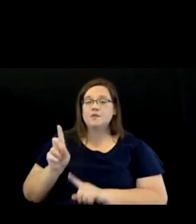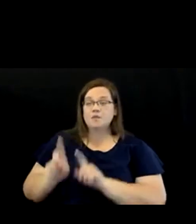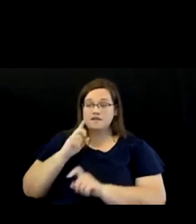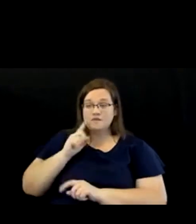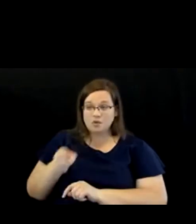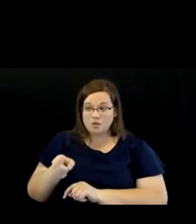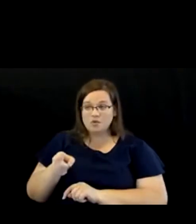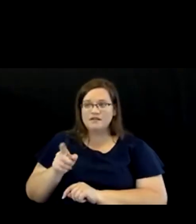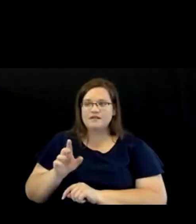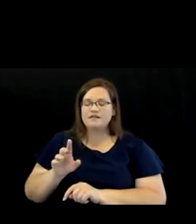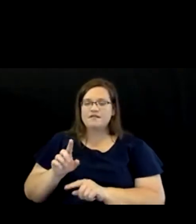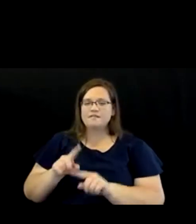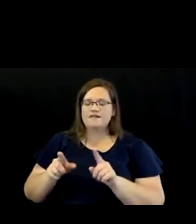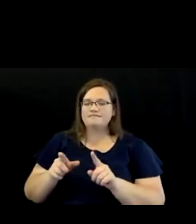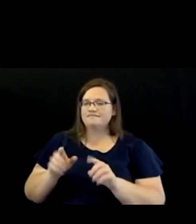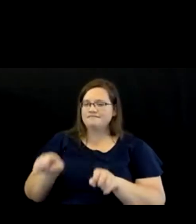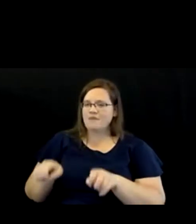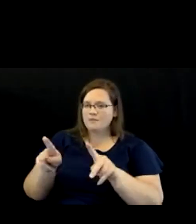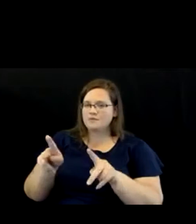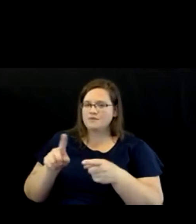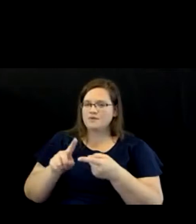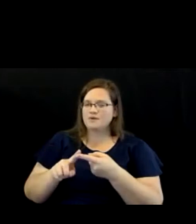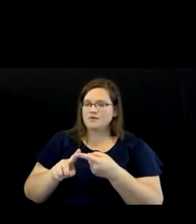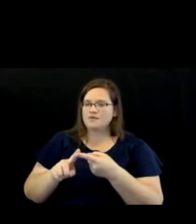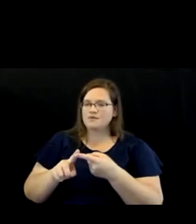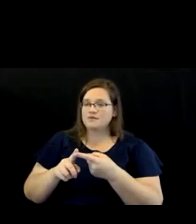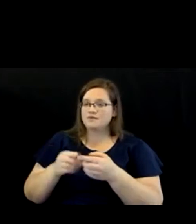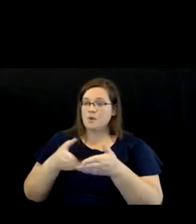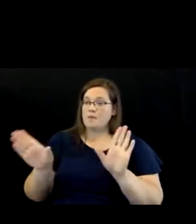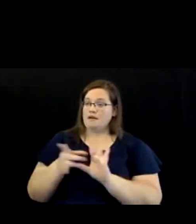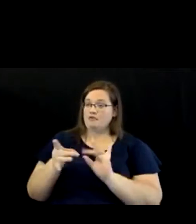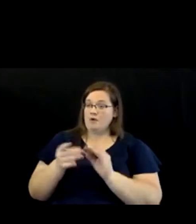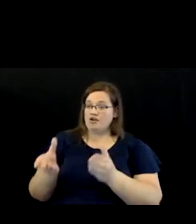questions for you, but just wanted to give you an opportunity to say some opening remarks, if you'd like.